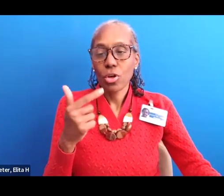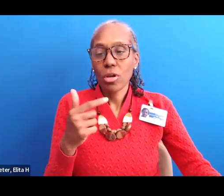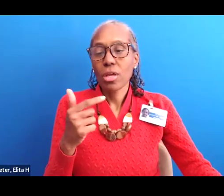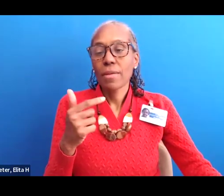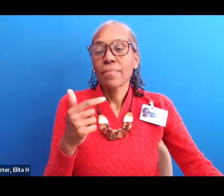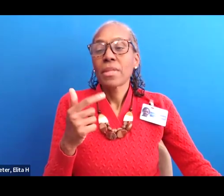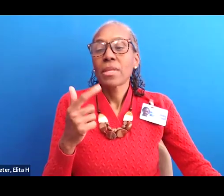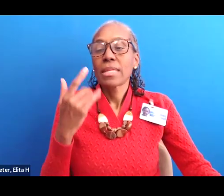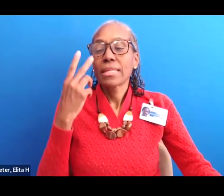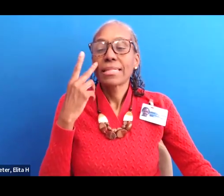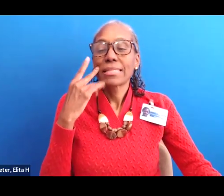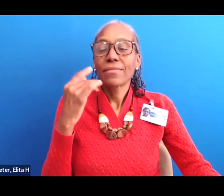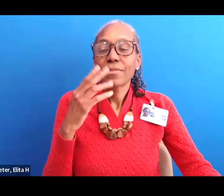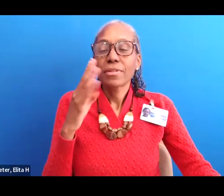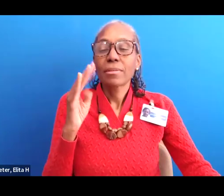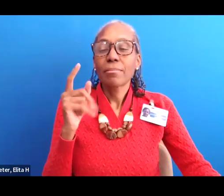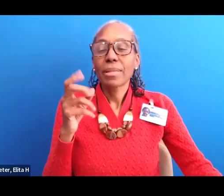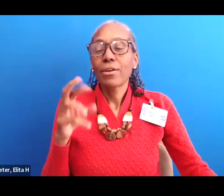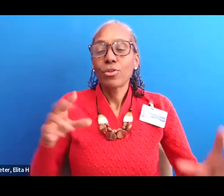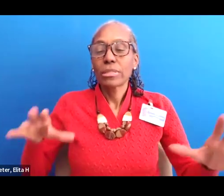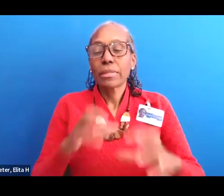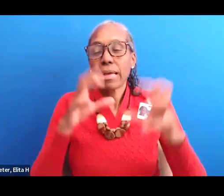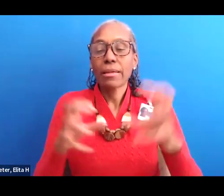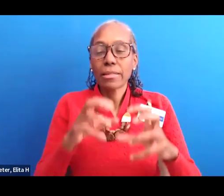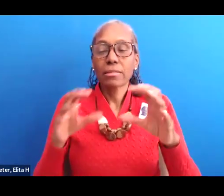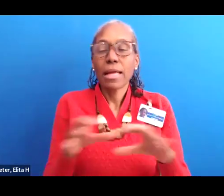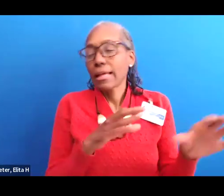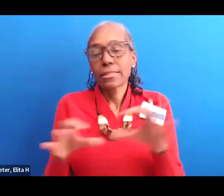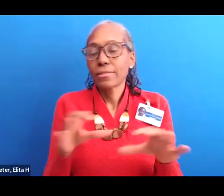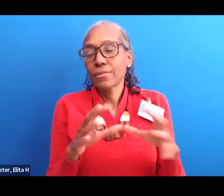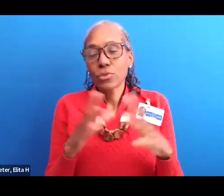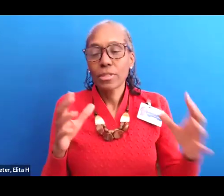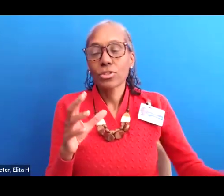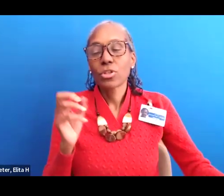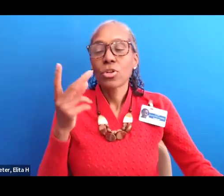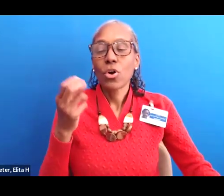bladder, and so it, that is what it treats, overactive bladder.